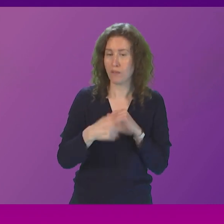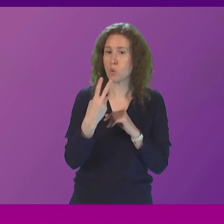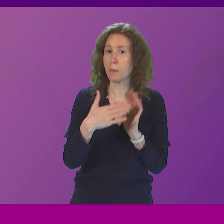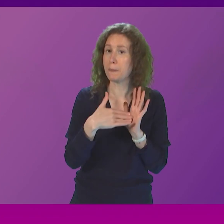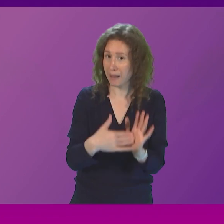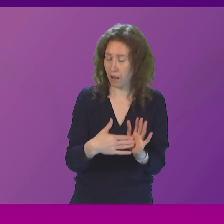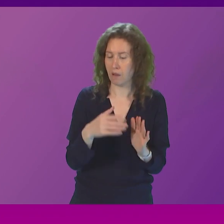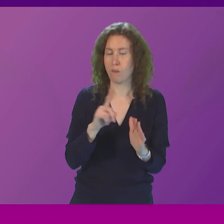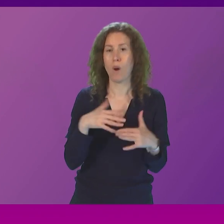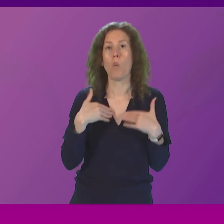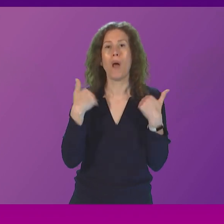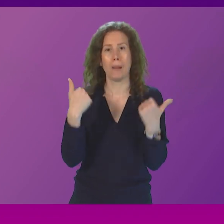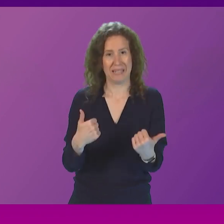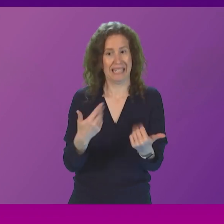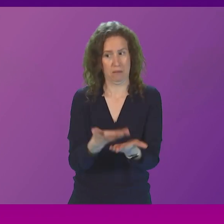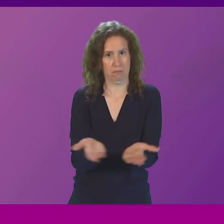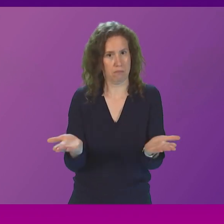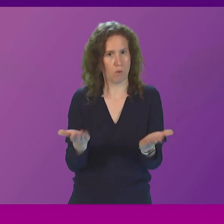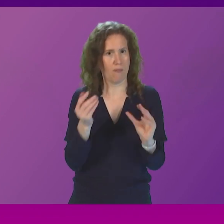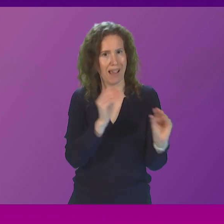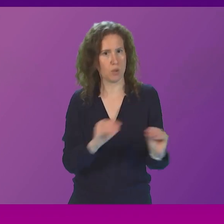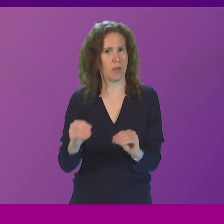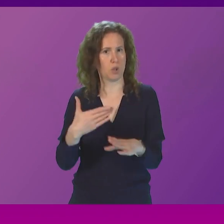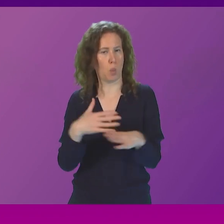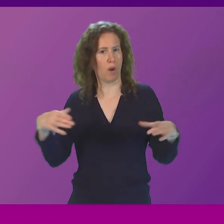in the wellbeing of the education workforce, as I said, and why we are working with local